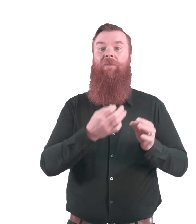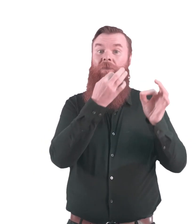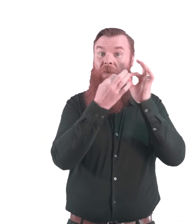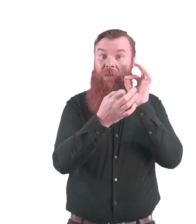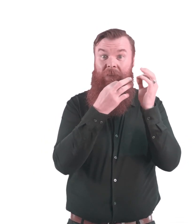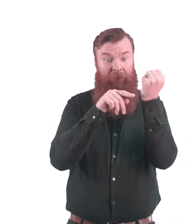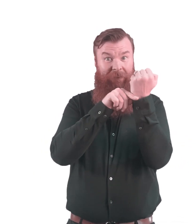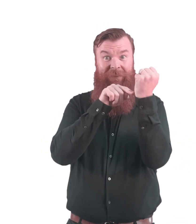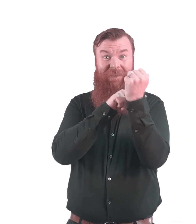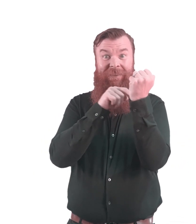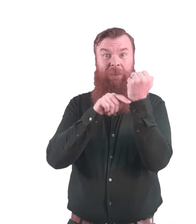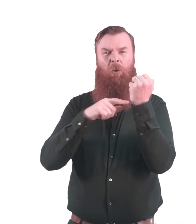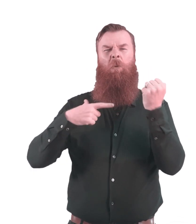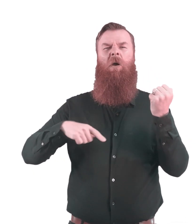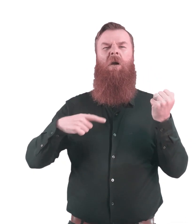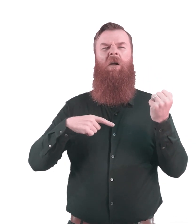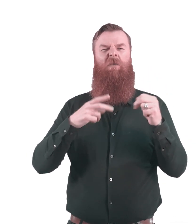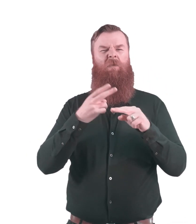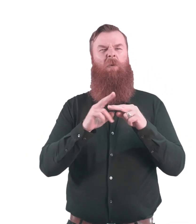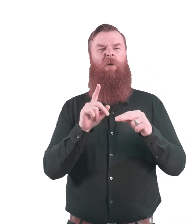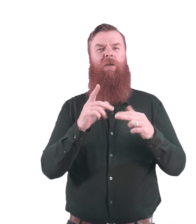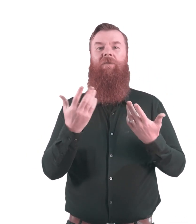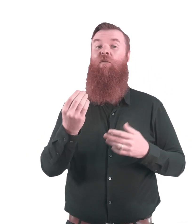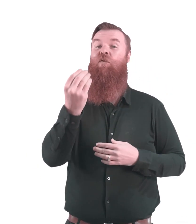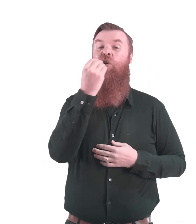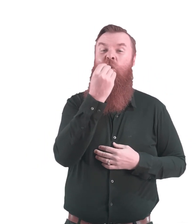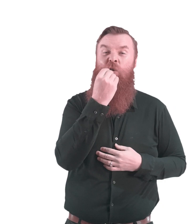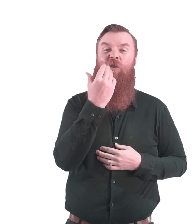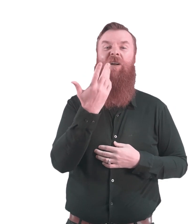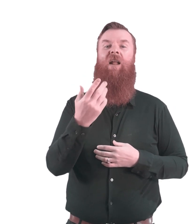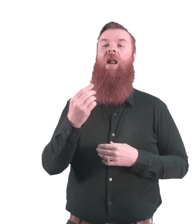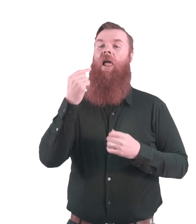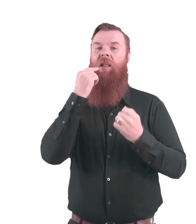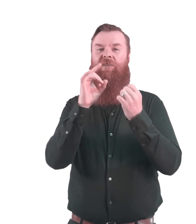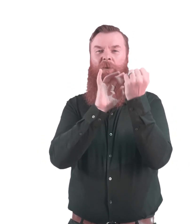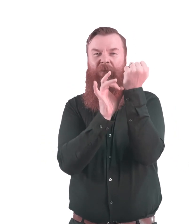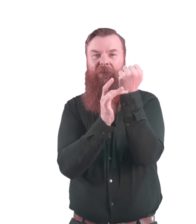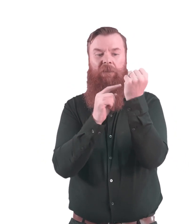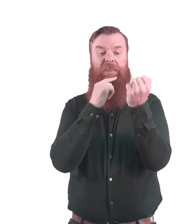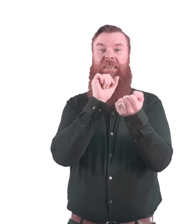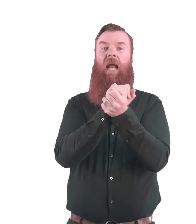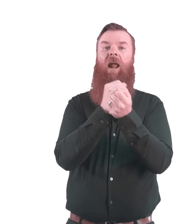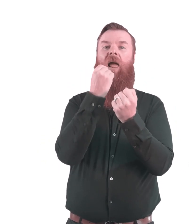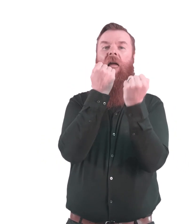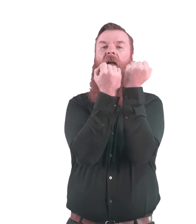The aim of interdental cleaning is to remove the food and plaque that gets trapped between the teeth.